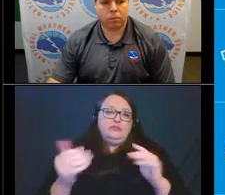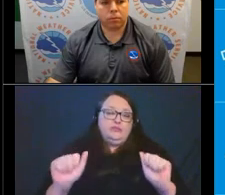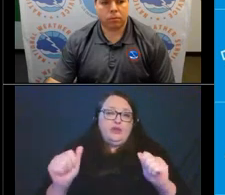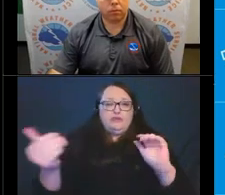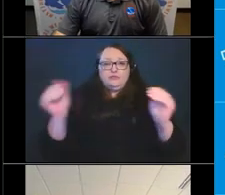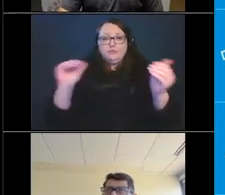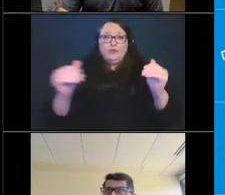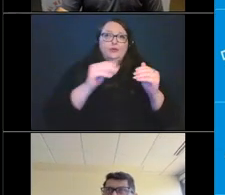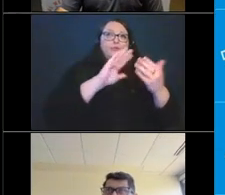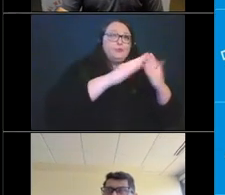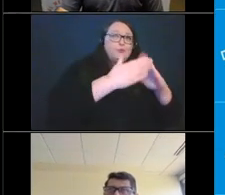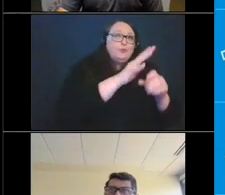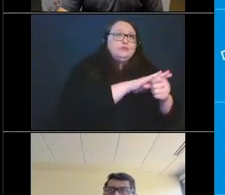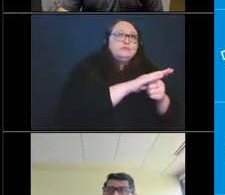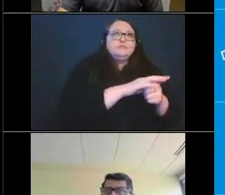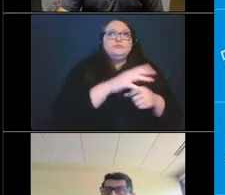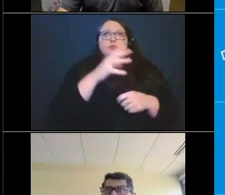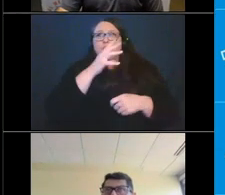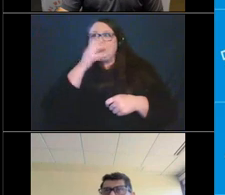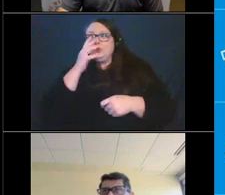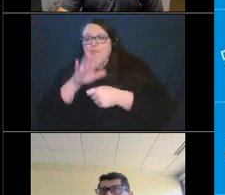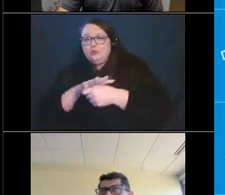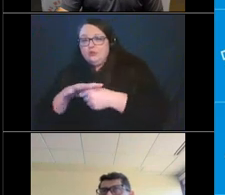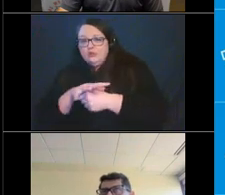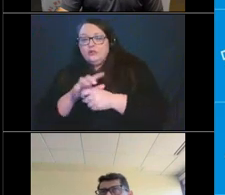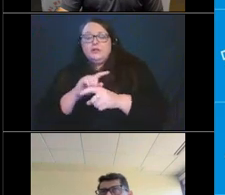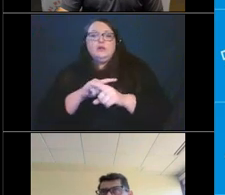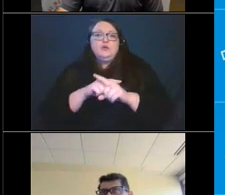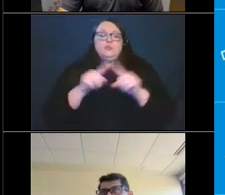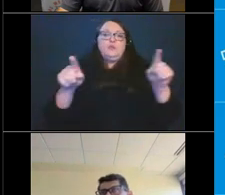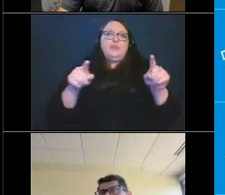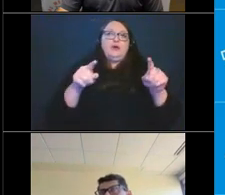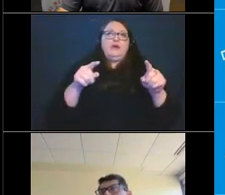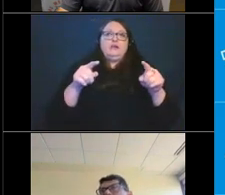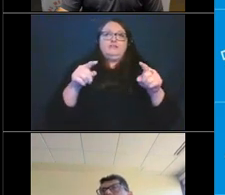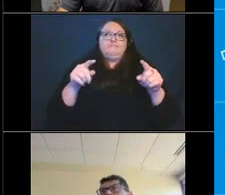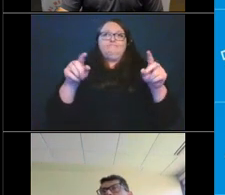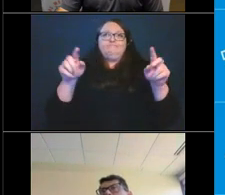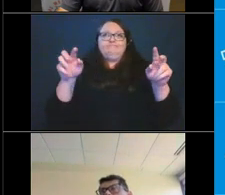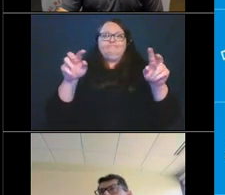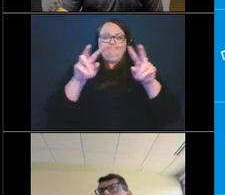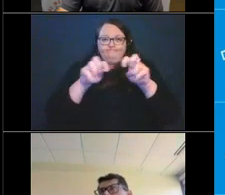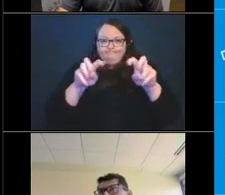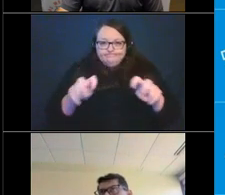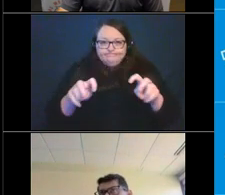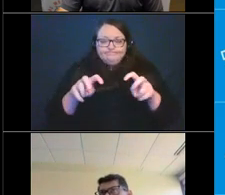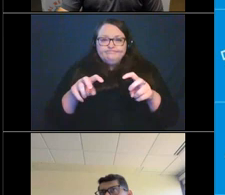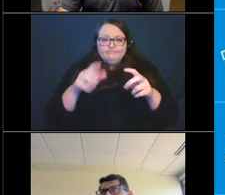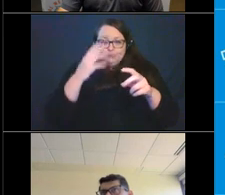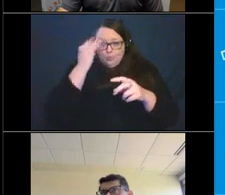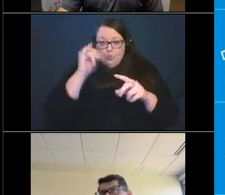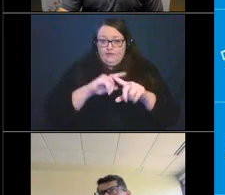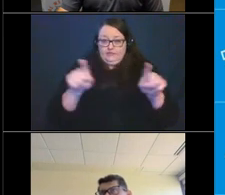But sort of driving down to the reason why those differences occur might be a bit difficult with